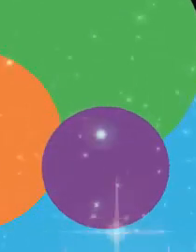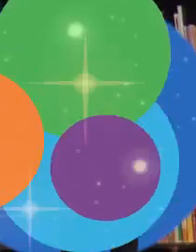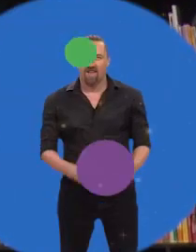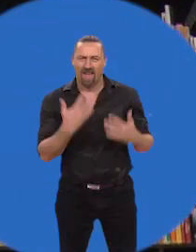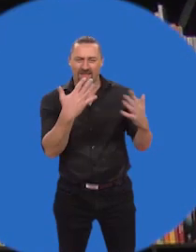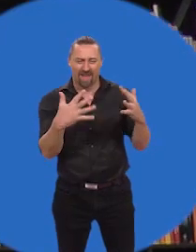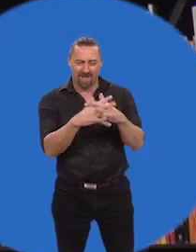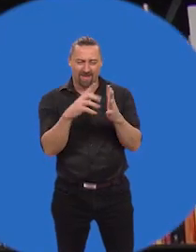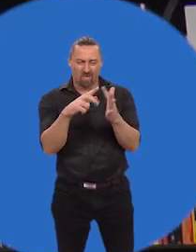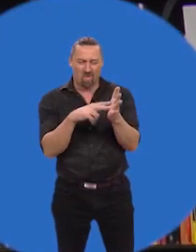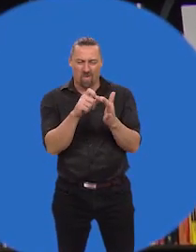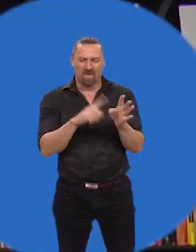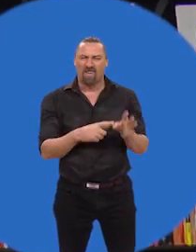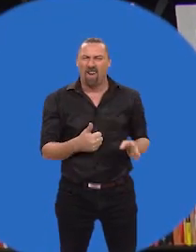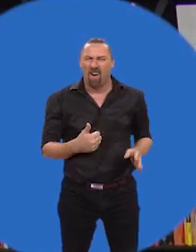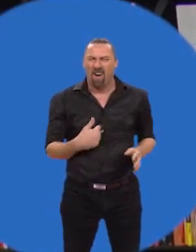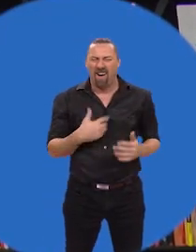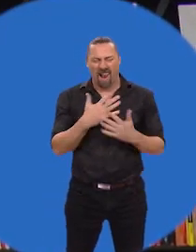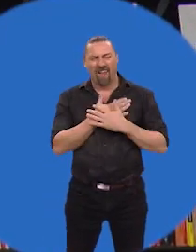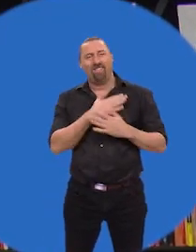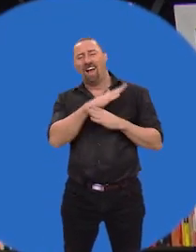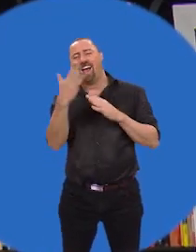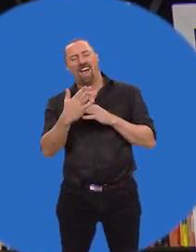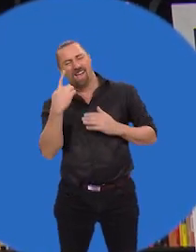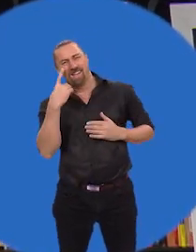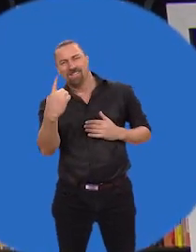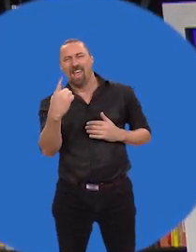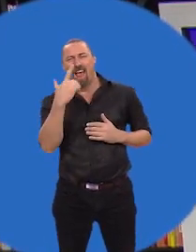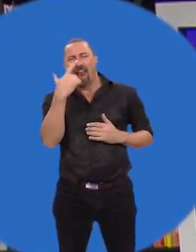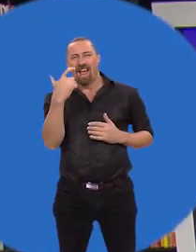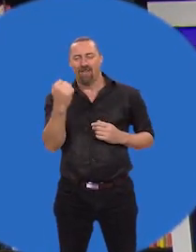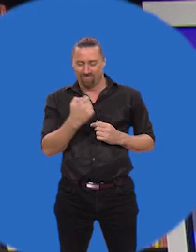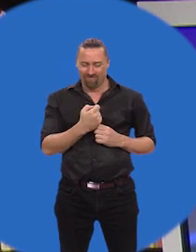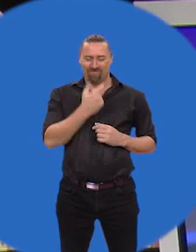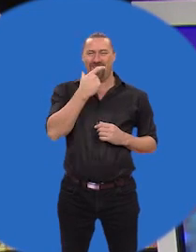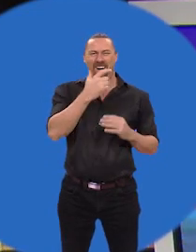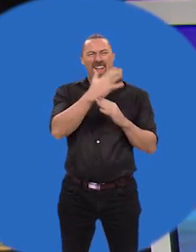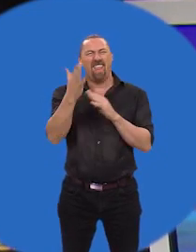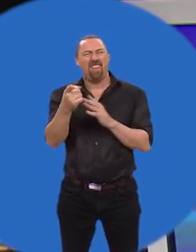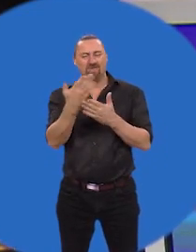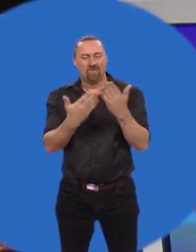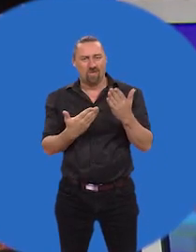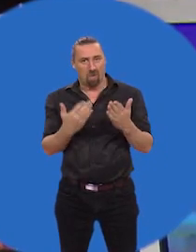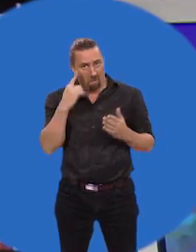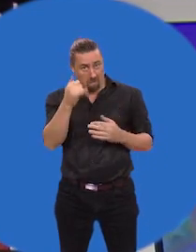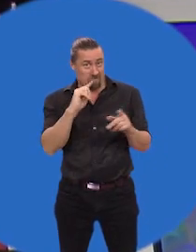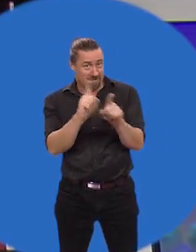Thanks Wendy. I love that little Lucky had a big smile on his face by the end of the story. I think you might have a big smile on your face too soon